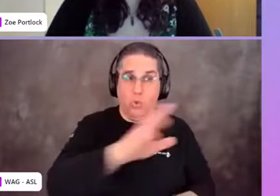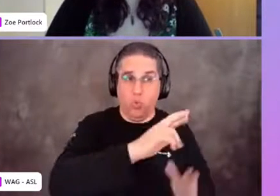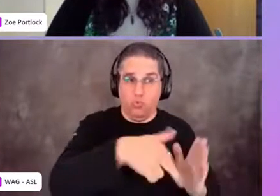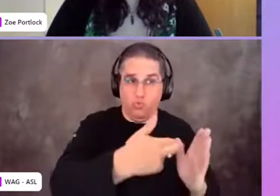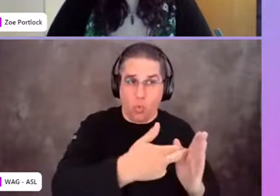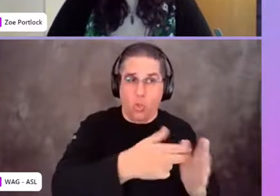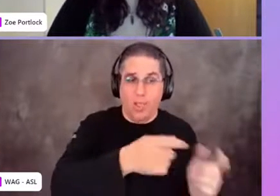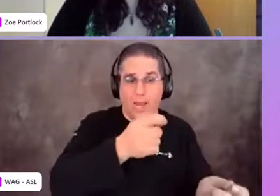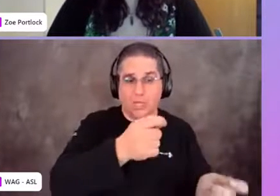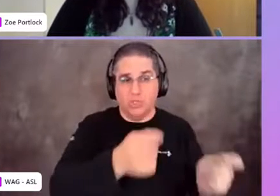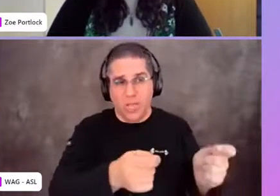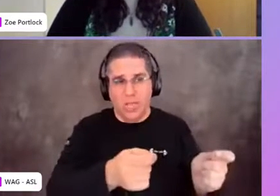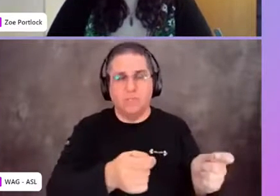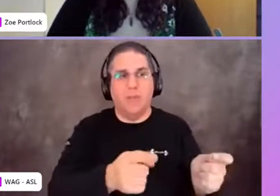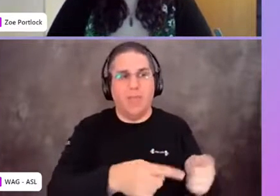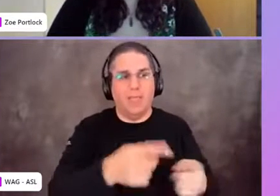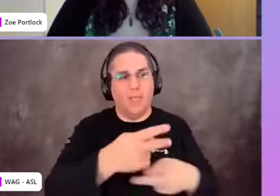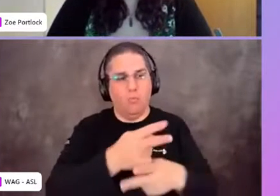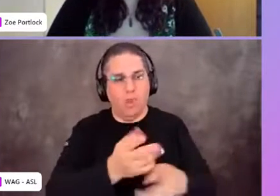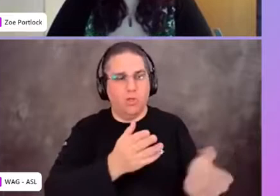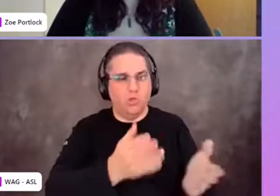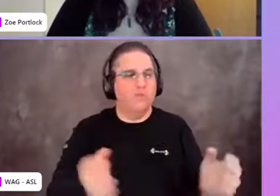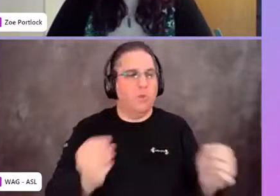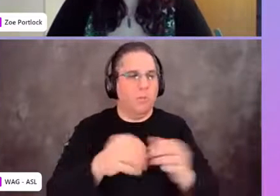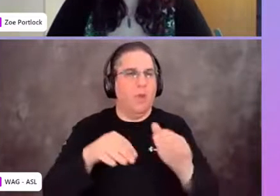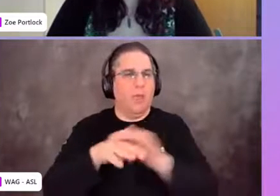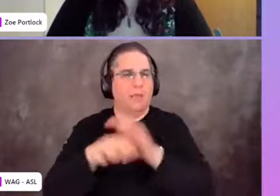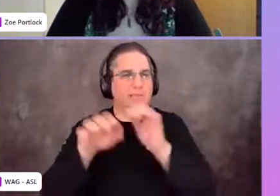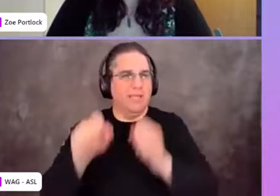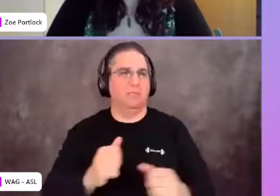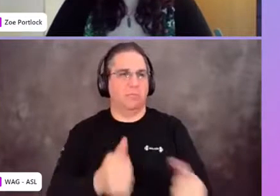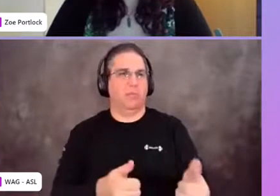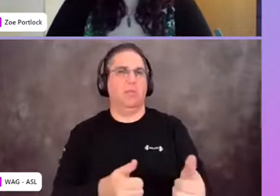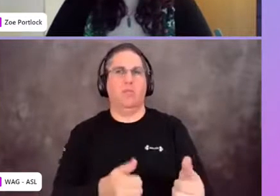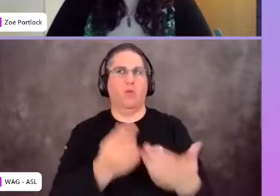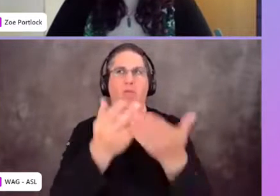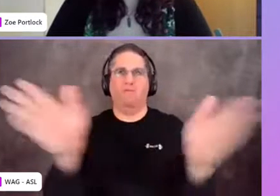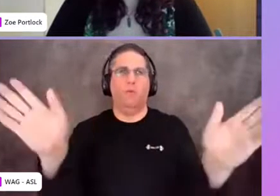for people with disabilities, and what does it look like and how can you make a difference in your role by making it more